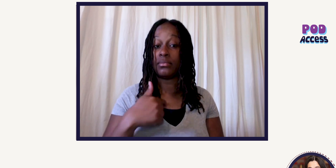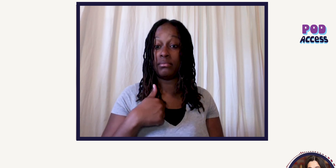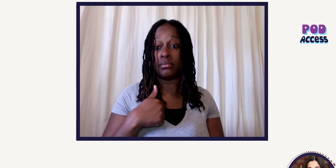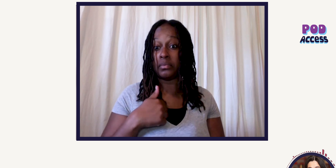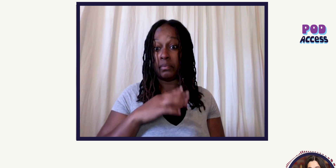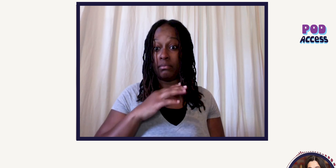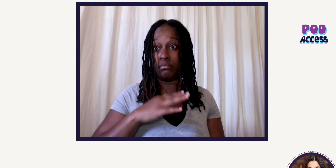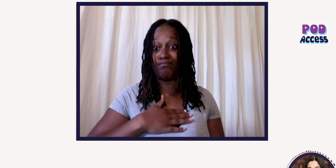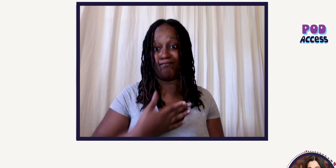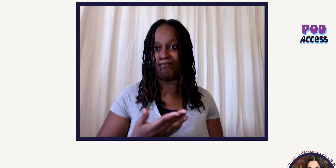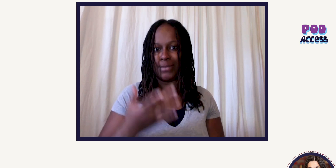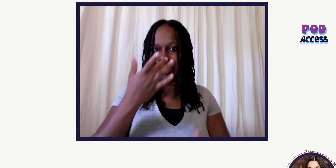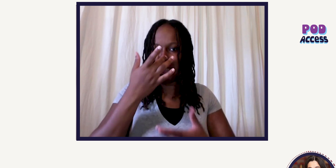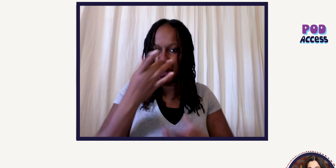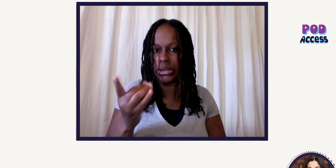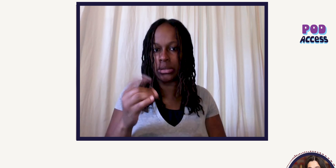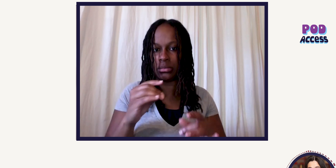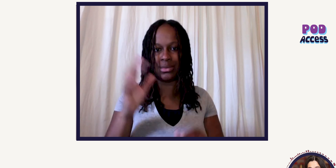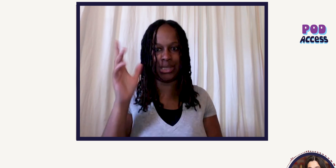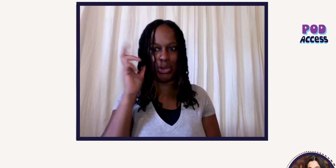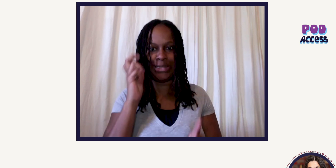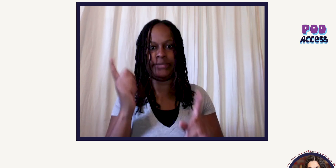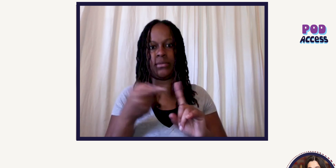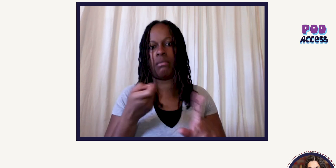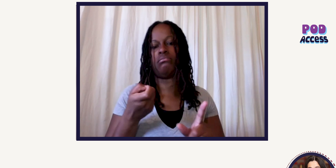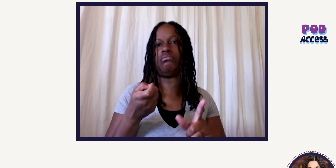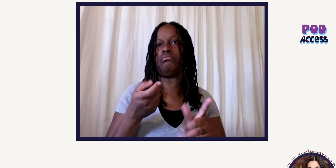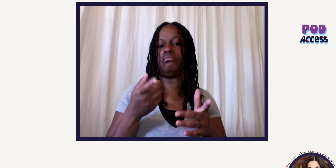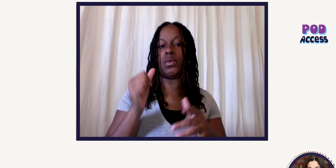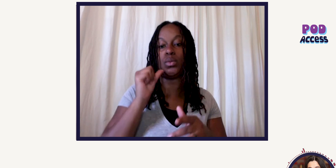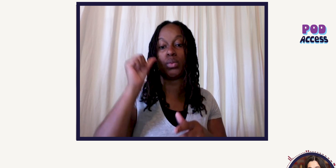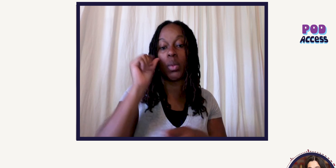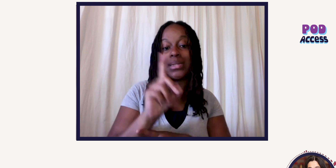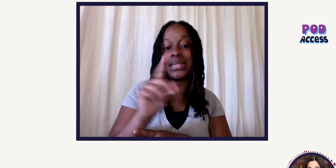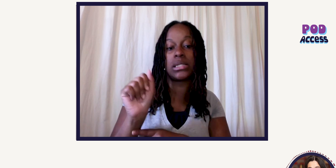I'd be more interested in hearing from the adult disabled child in that scenario, not the warrior mom.